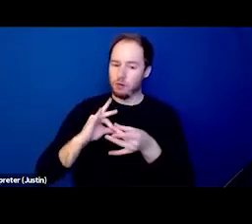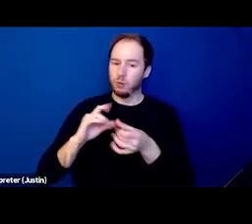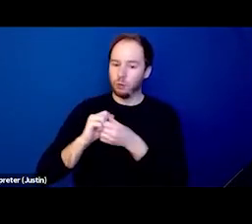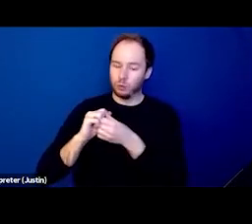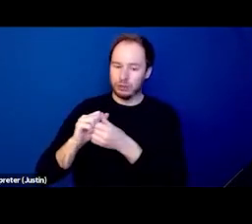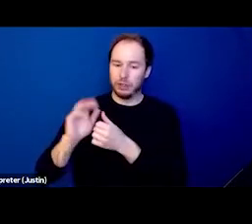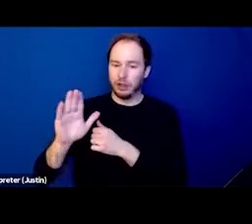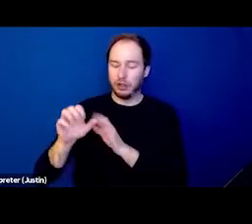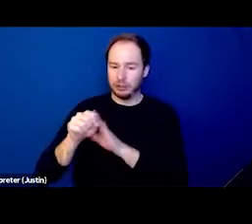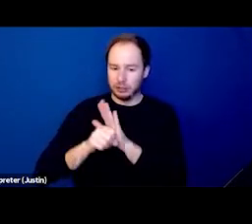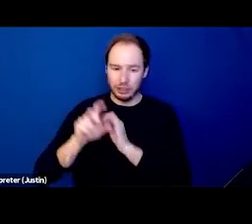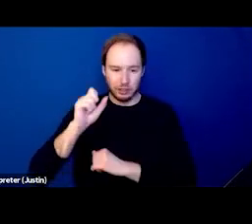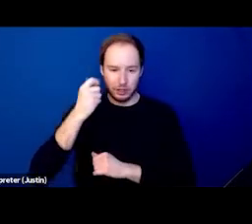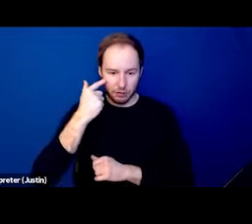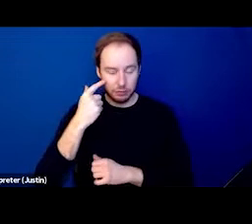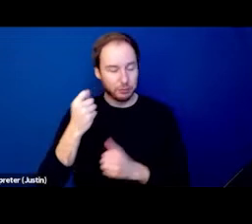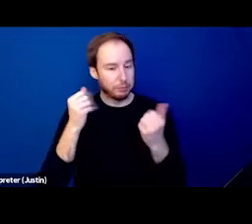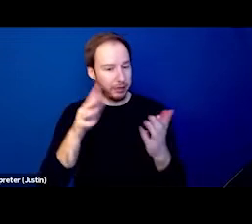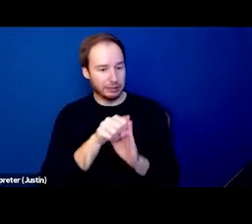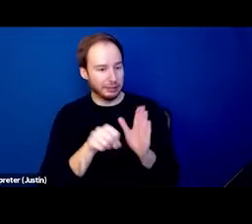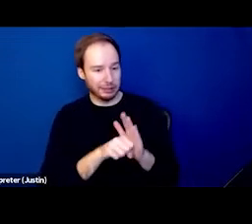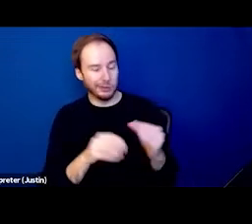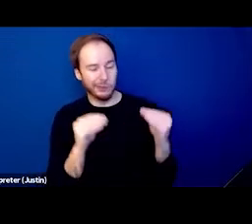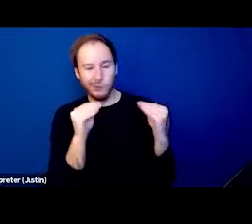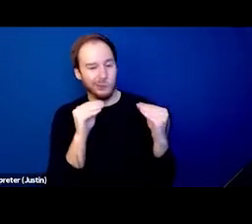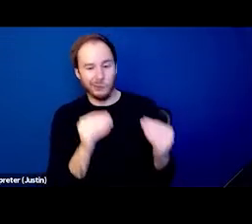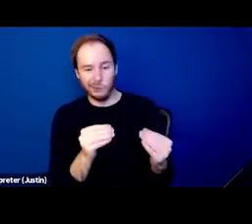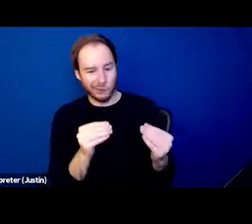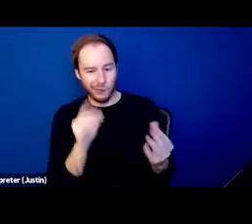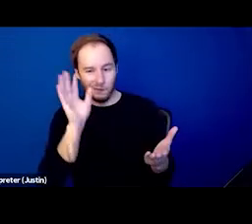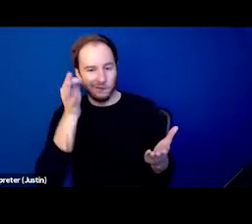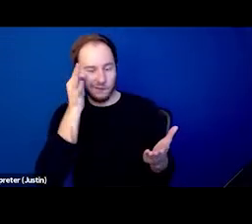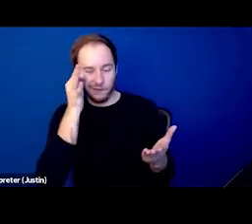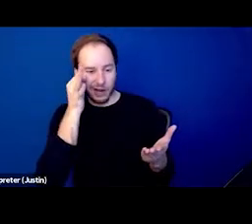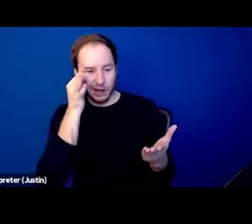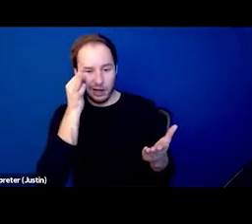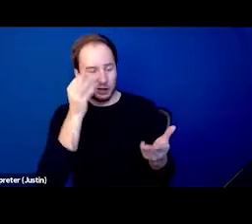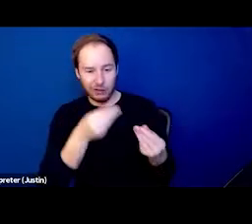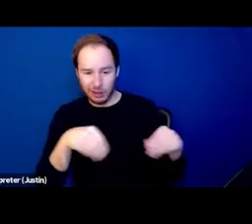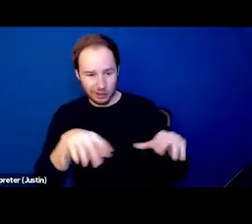There are a number of states that don't have any federal lands or reservations.